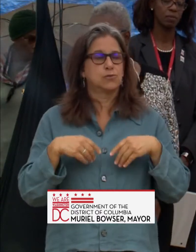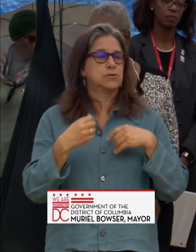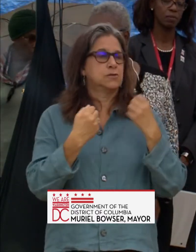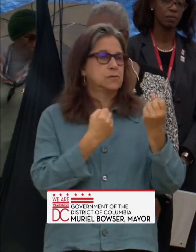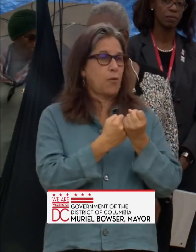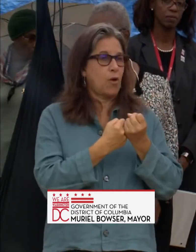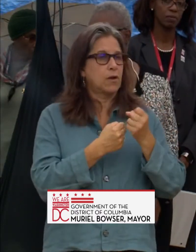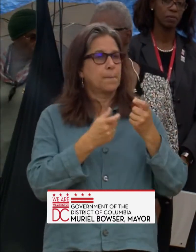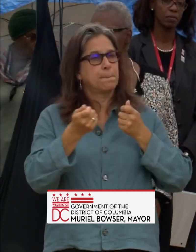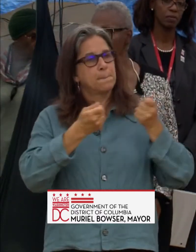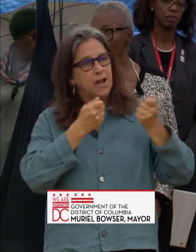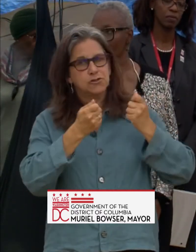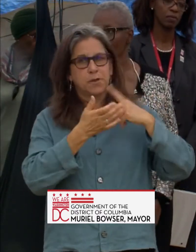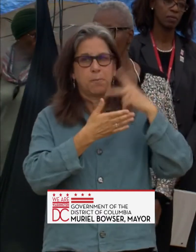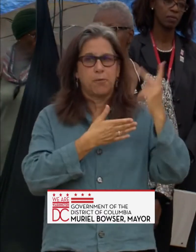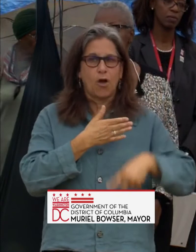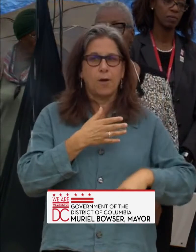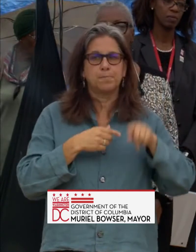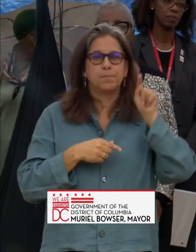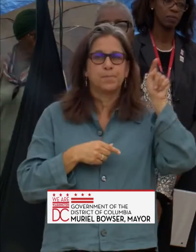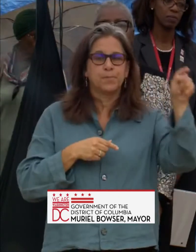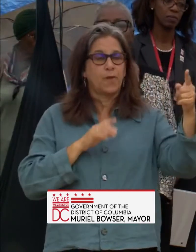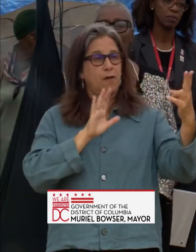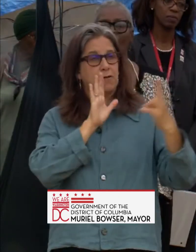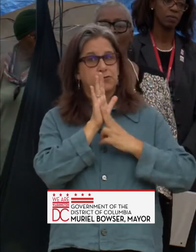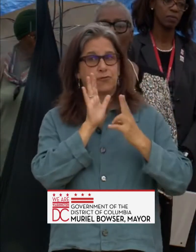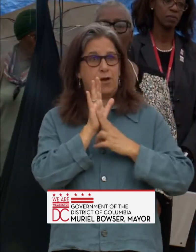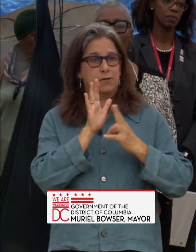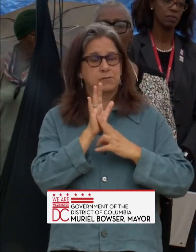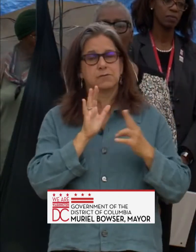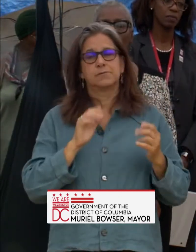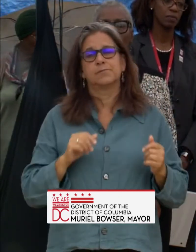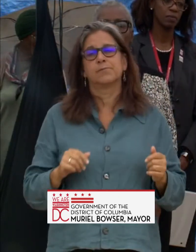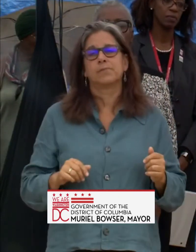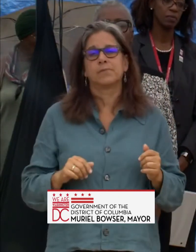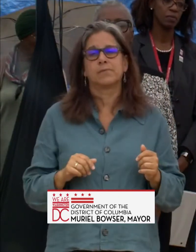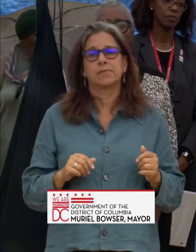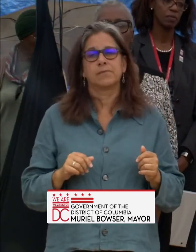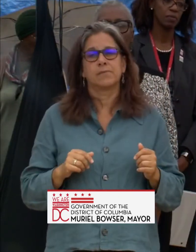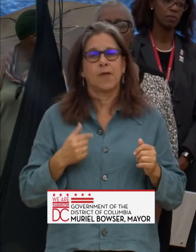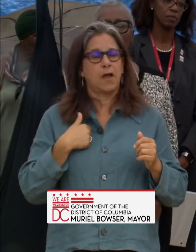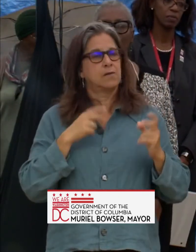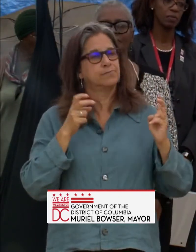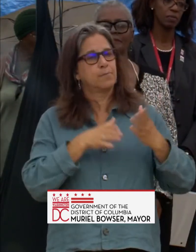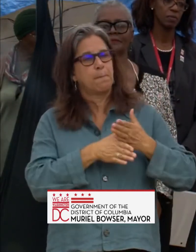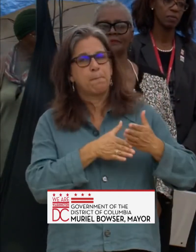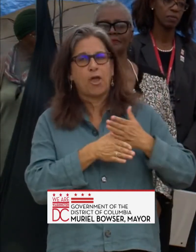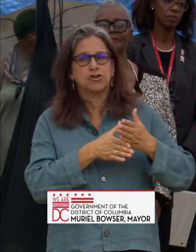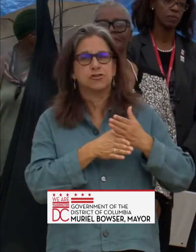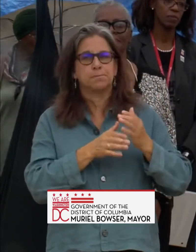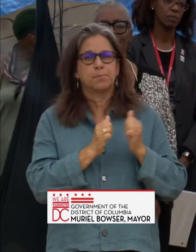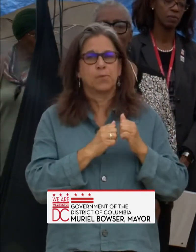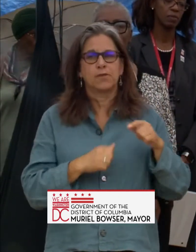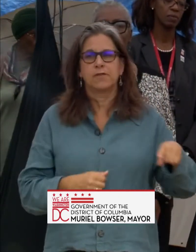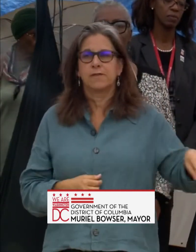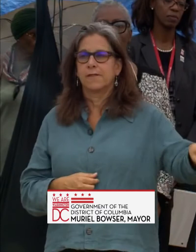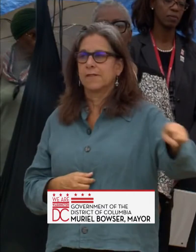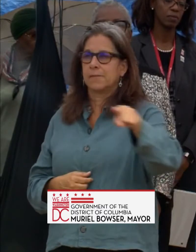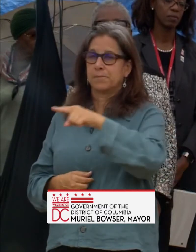CONTRACTS AND WILL ALLOW US TO WORK REALLY IN PARTNERSHIP AND WITH CLEAR EXPECTATIONS WITH NEIGHBORHOODS.